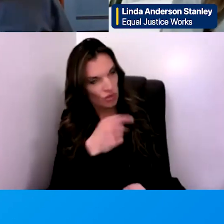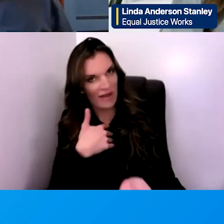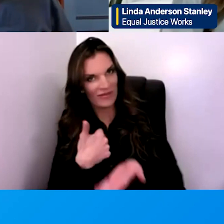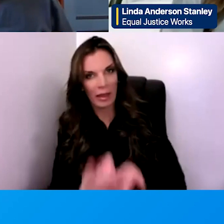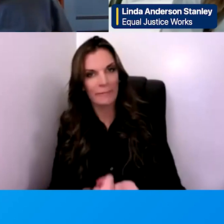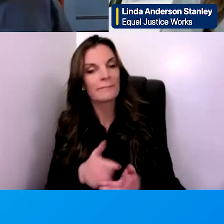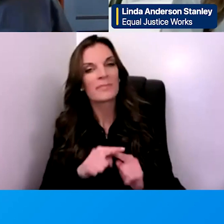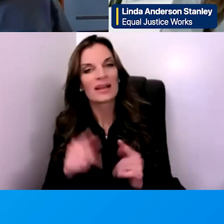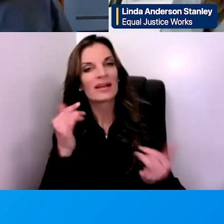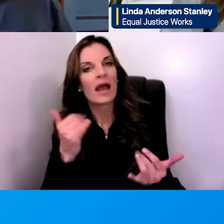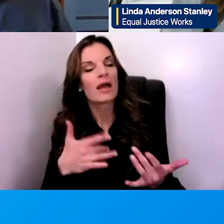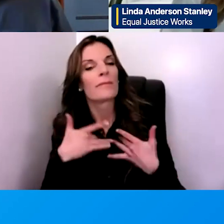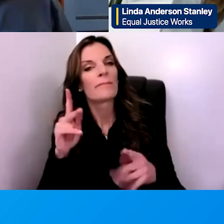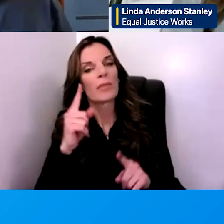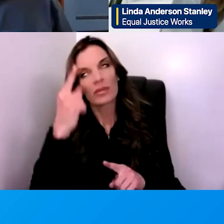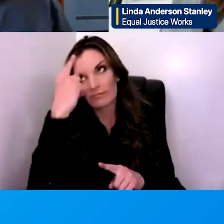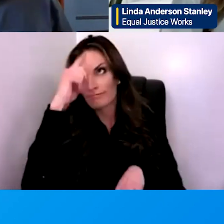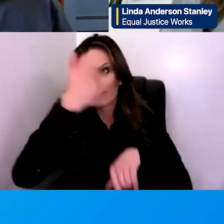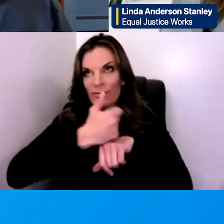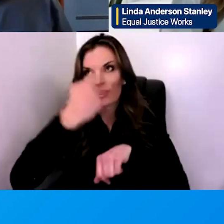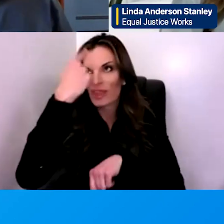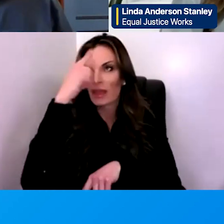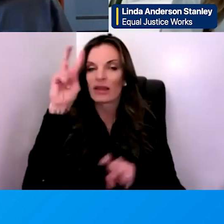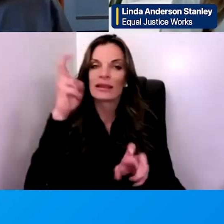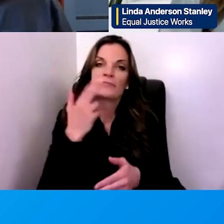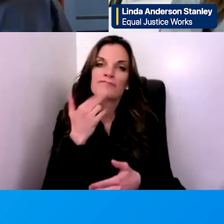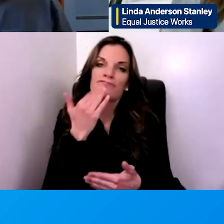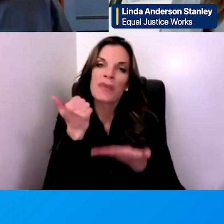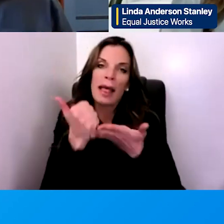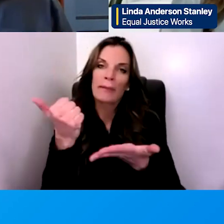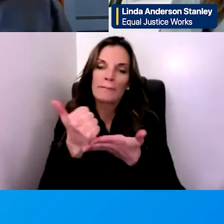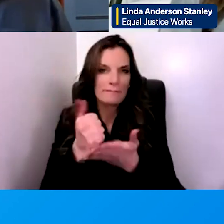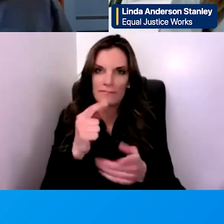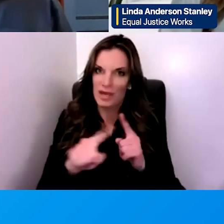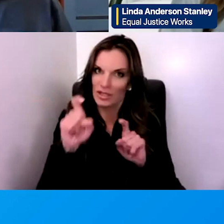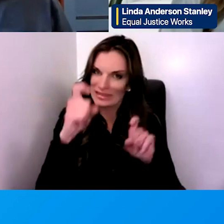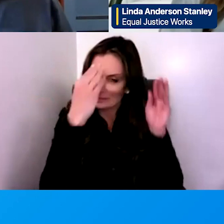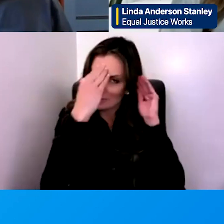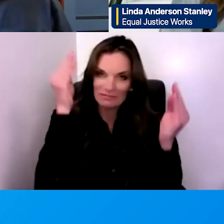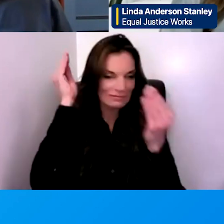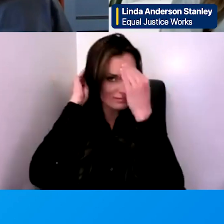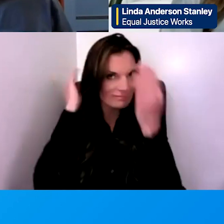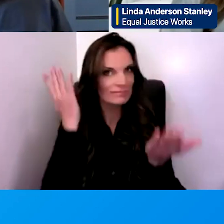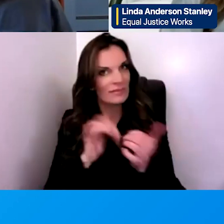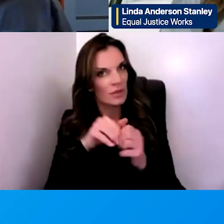right for it in the first place. So I would say, you know, about what has worked, what has not worked.